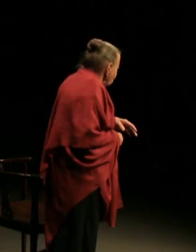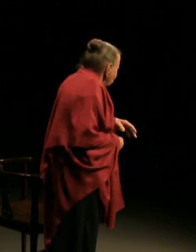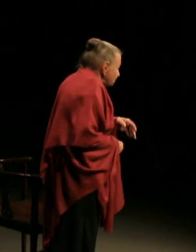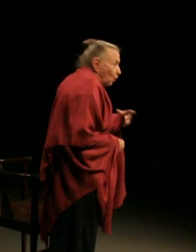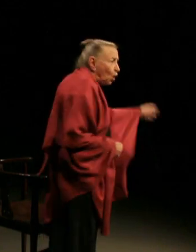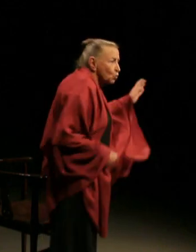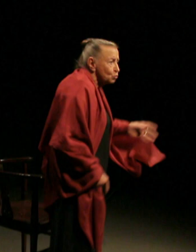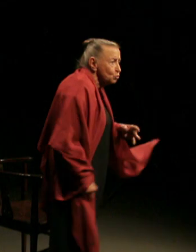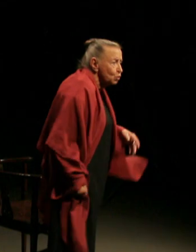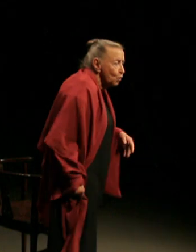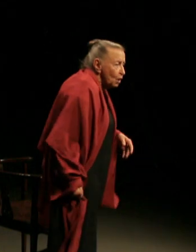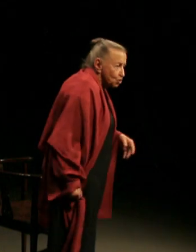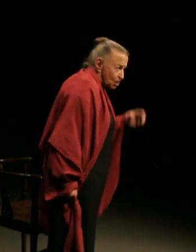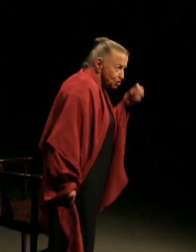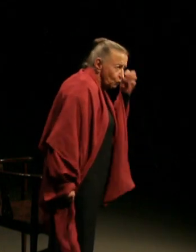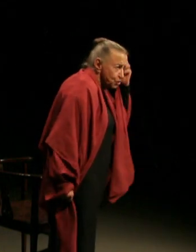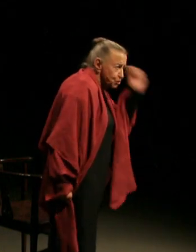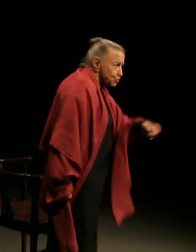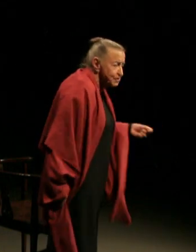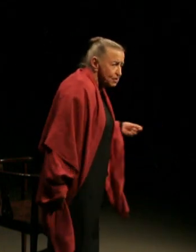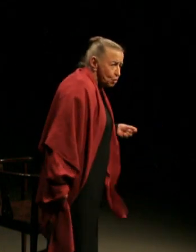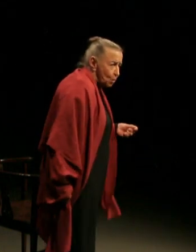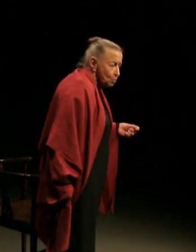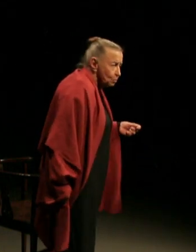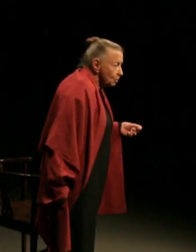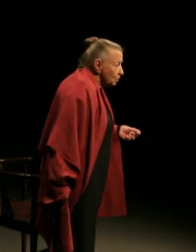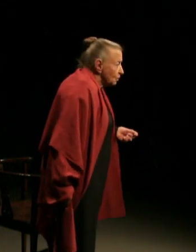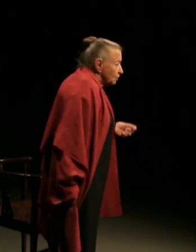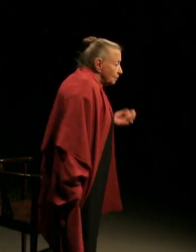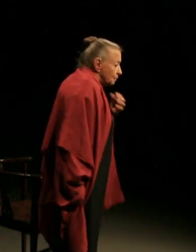then stormed out of the room, slamming the door.